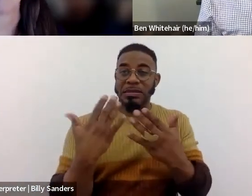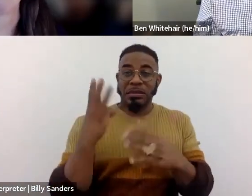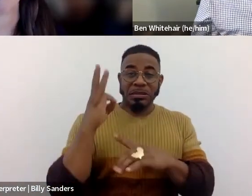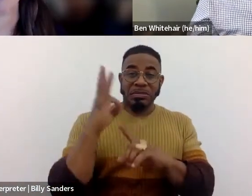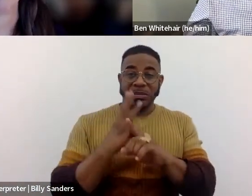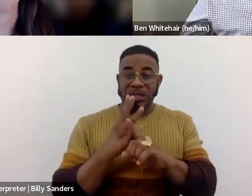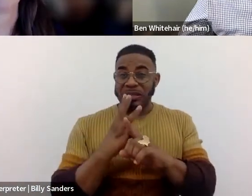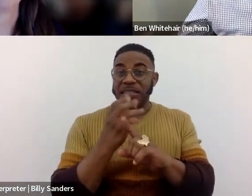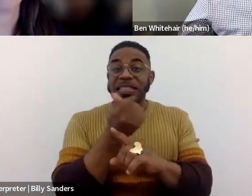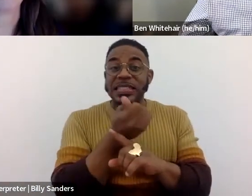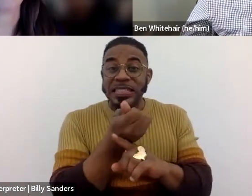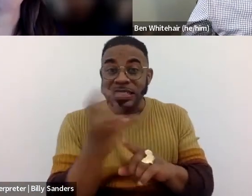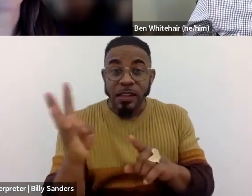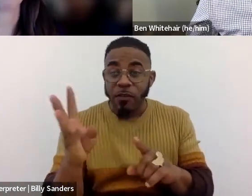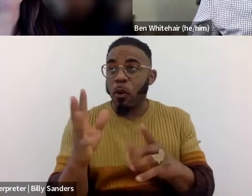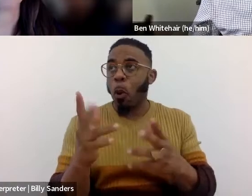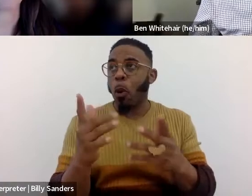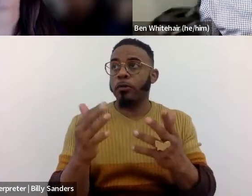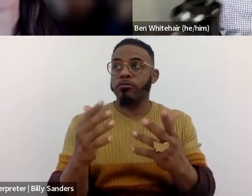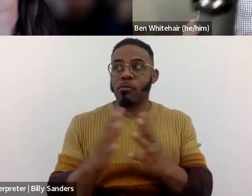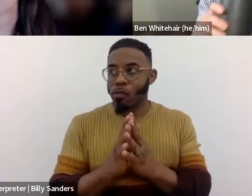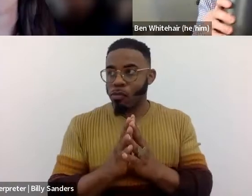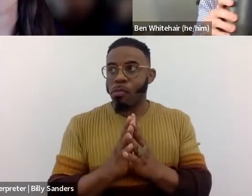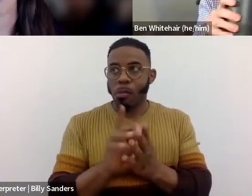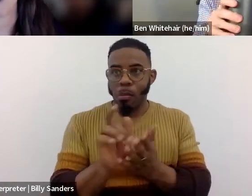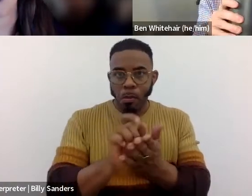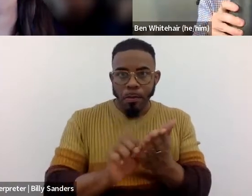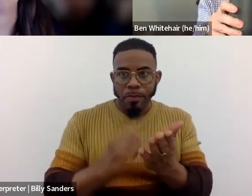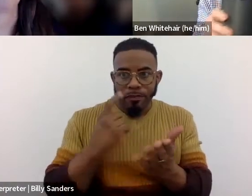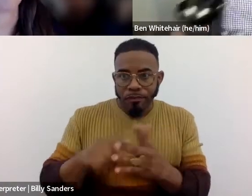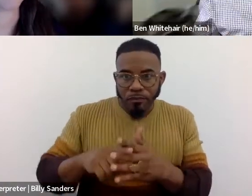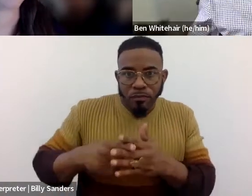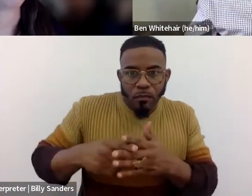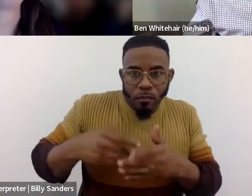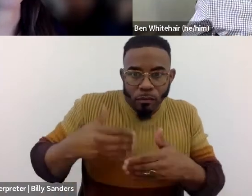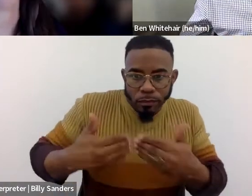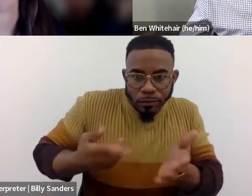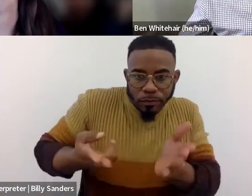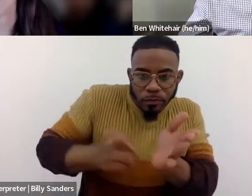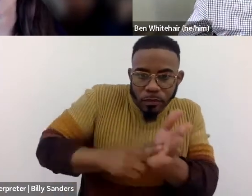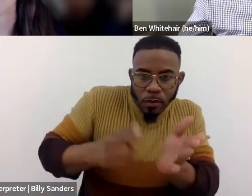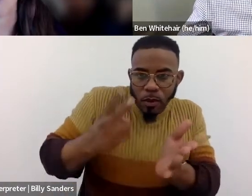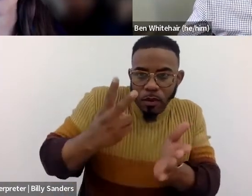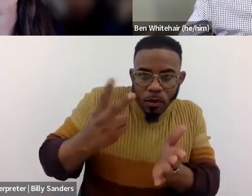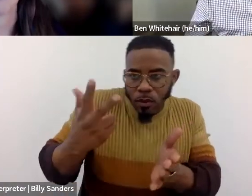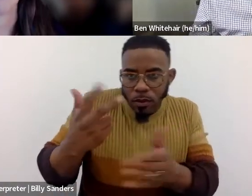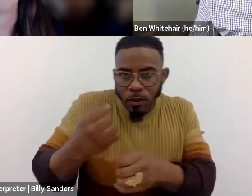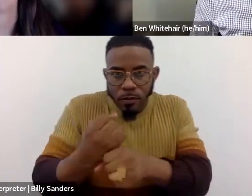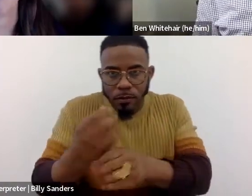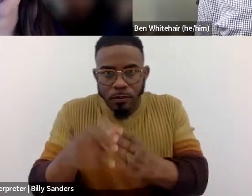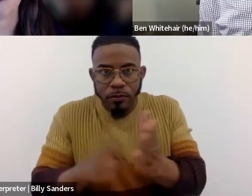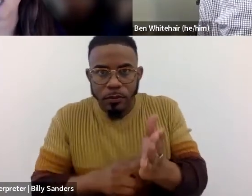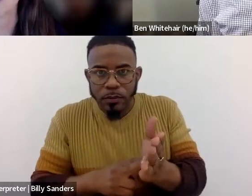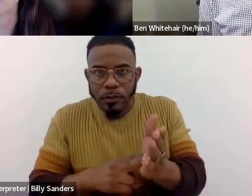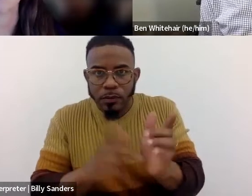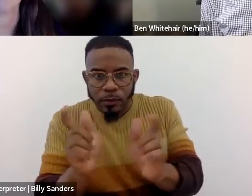several journalists just starting out who signed two, three-year contracts in smaller markets,